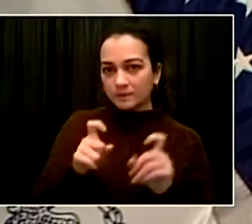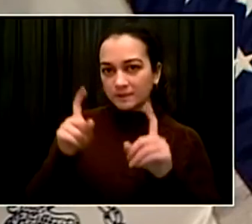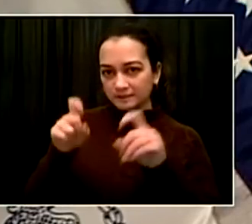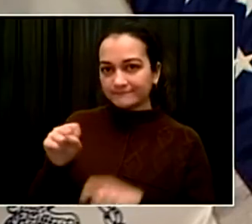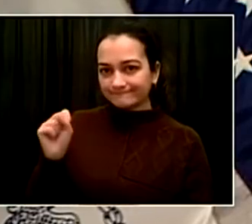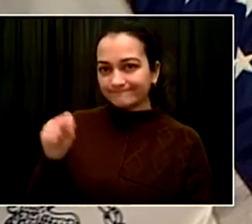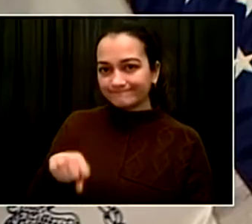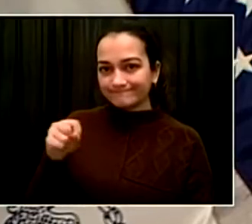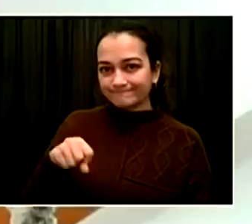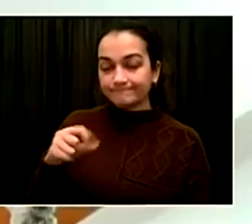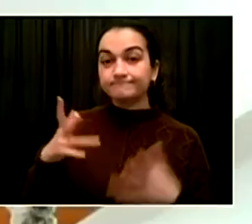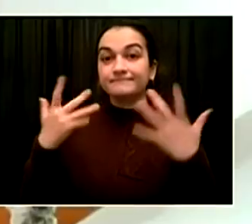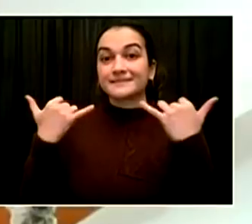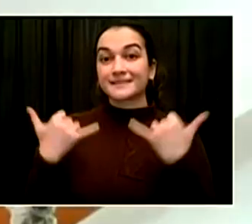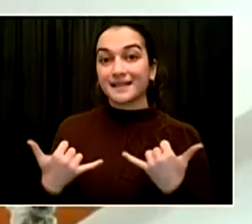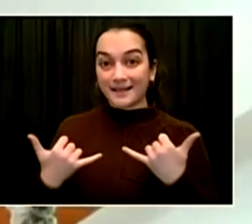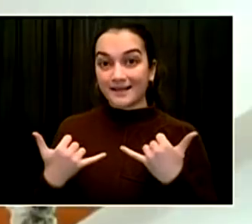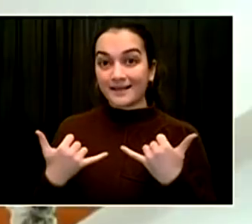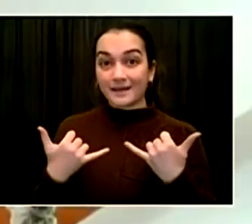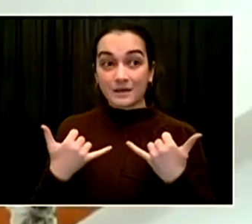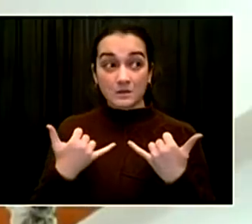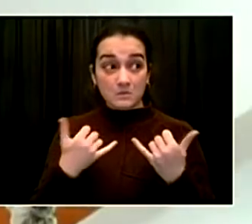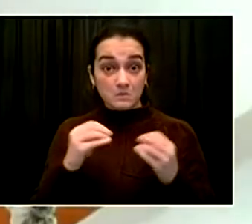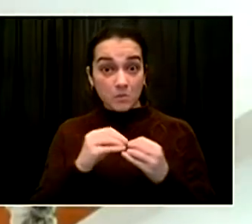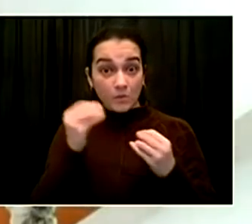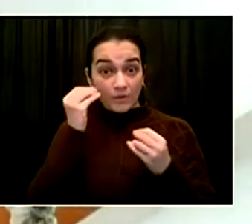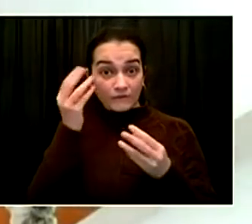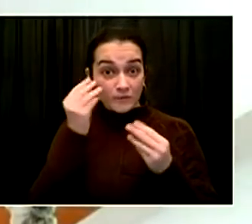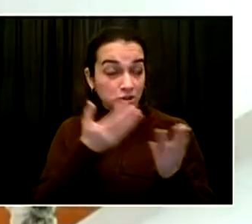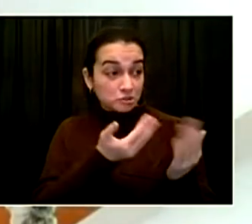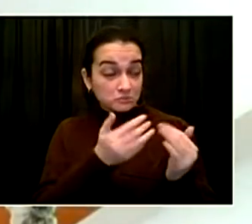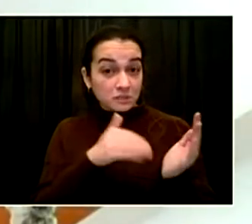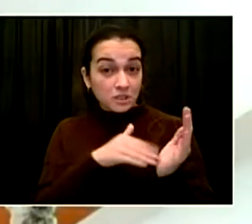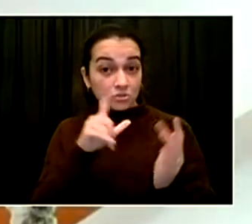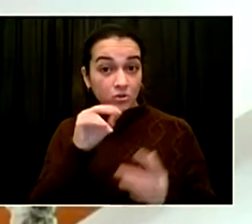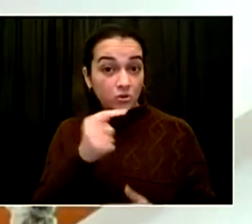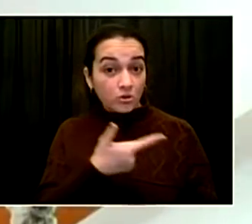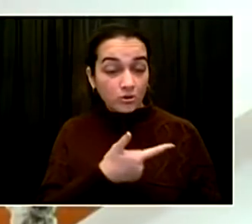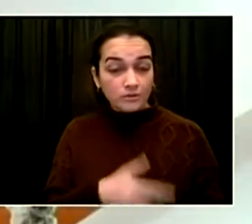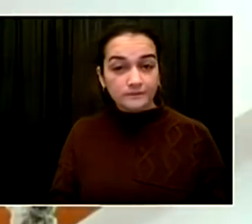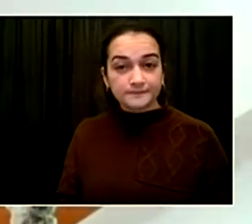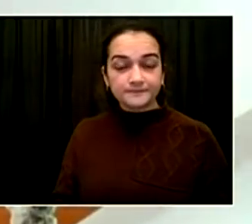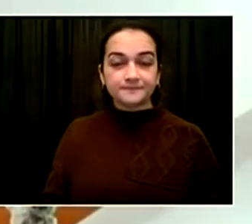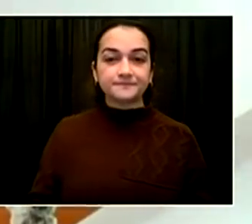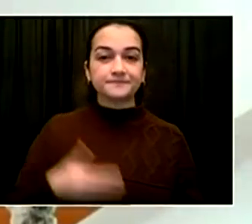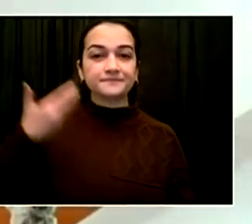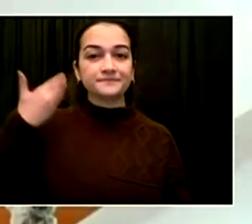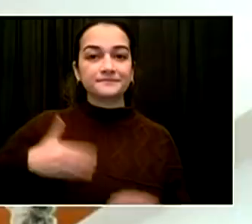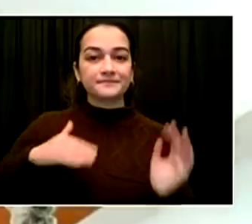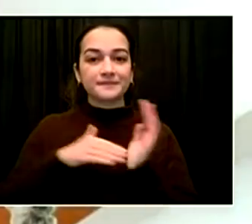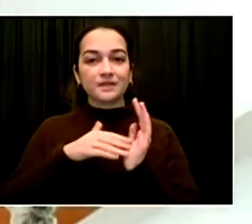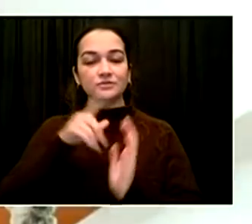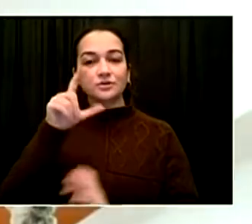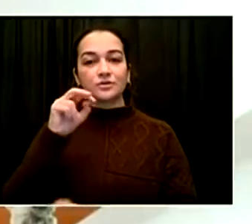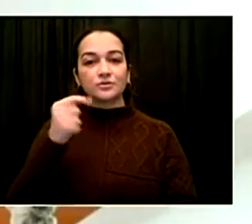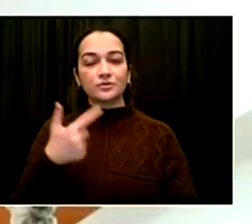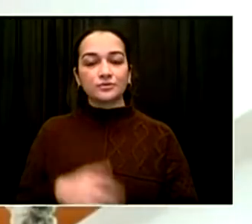PLACES. THANK YOU FOR THE IMMEDIATE QUESTION. THE ANNOUNCEMENT WE MADE A FEW DAYS AGO VERSUS WHERE WE ARE NOW AND WHERE WE ARE OVERALL, DR. TED LONG, THIS IS YOUR BAILIWICK.